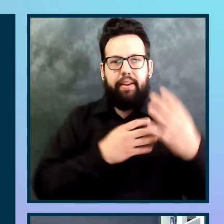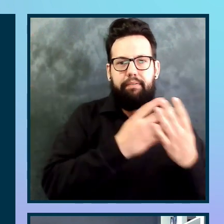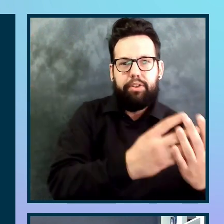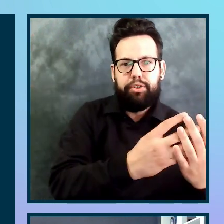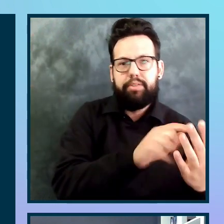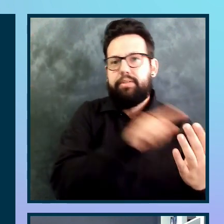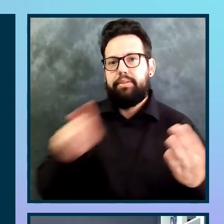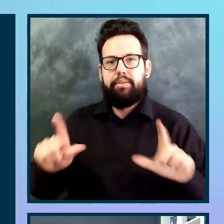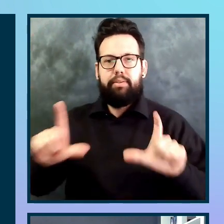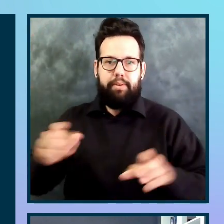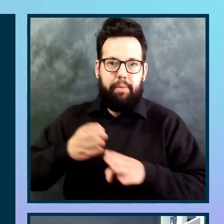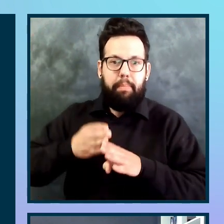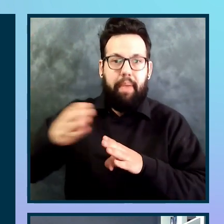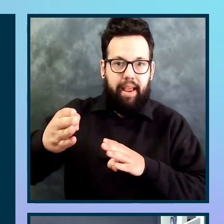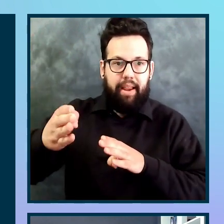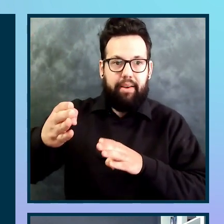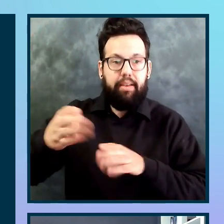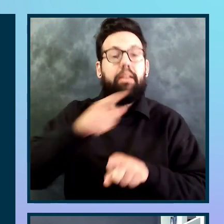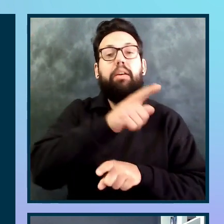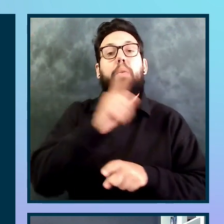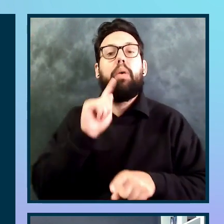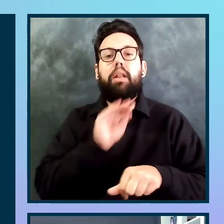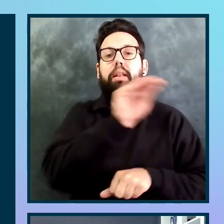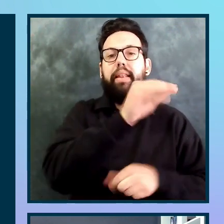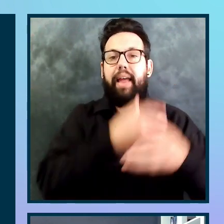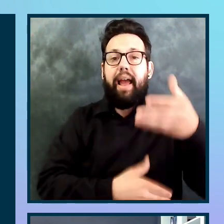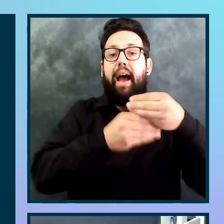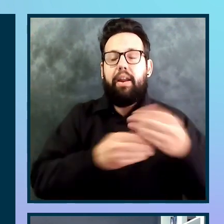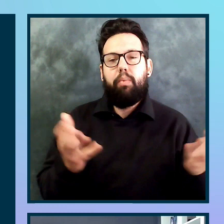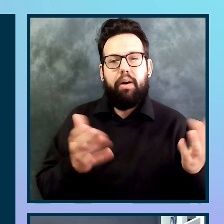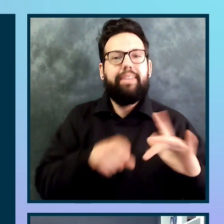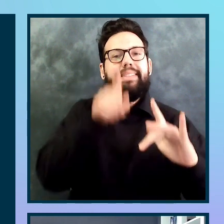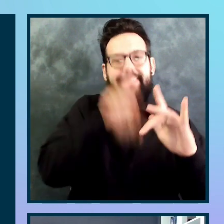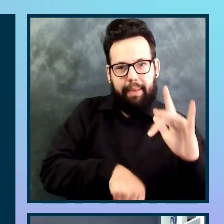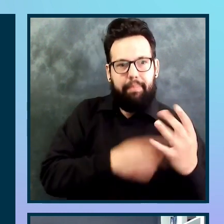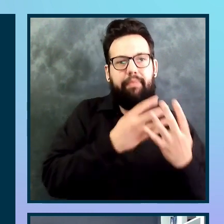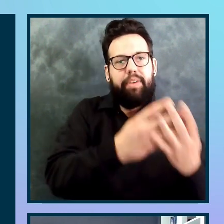now we have added a Skip Filters. So as soon as you tap, you enter in the filter section,